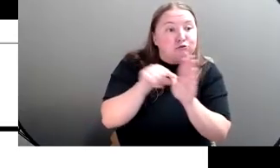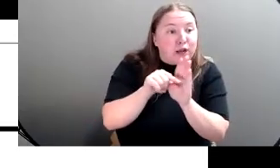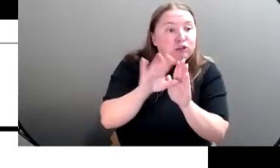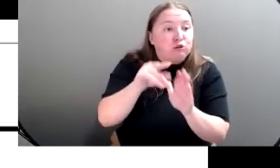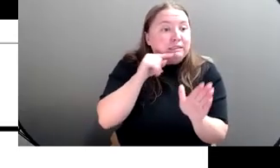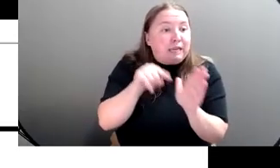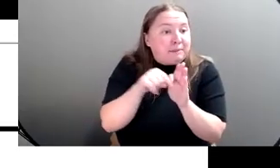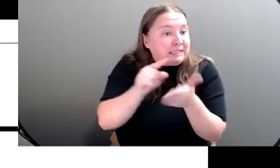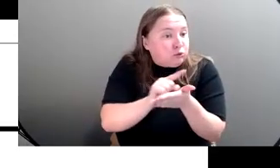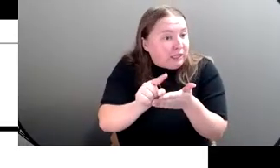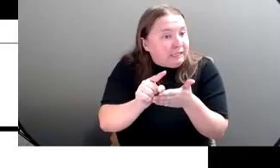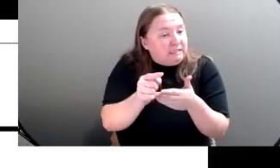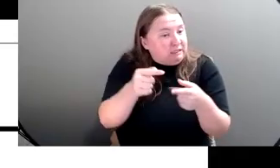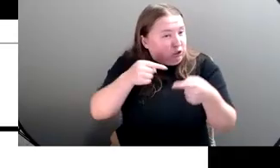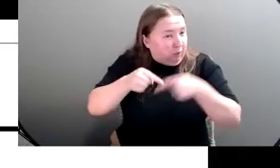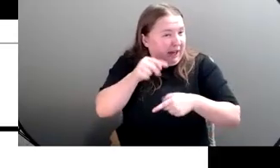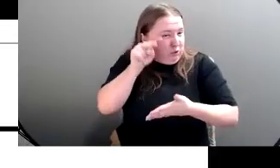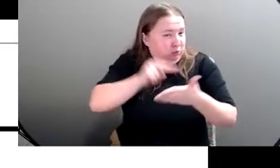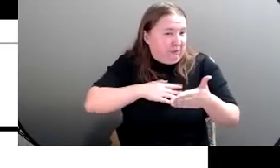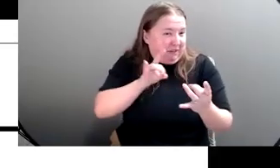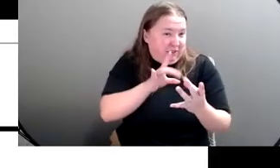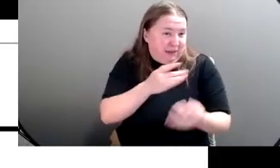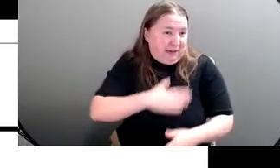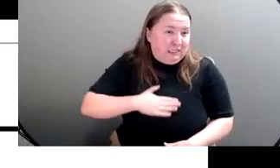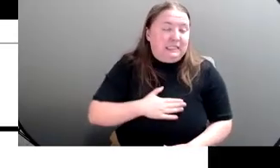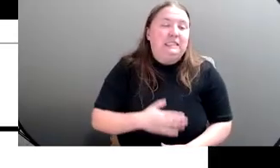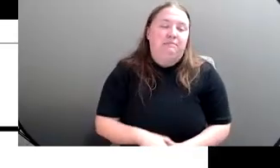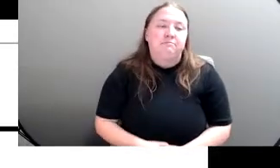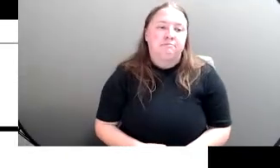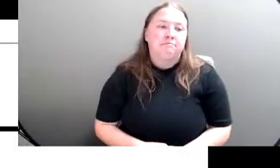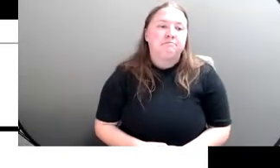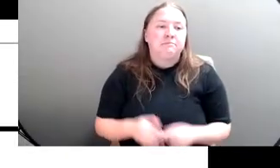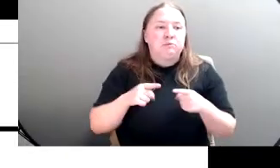Make sure you go back and read my feedback. As we move on to the next week.